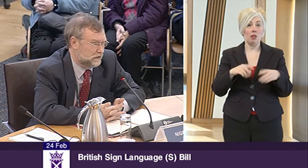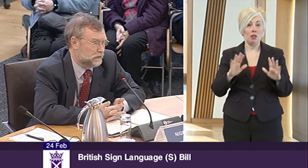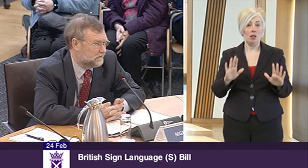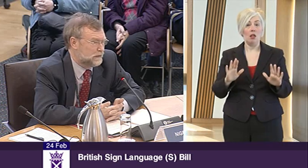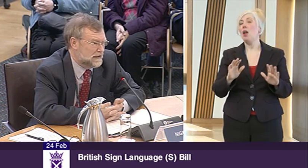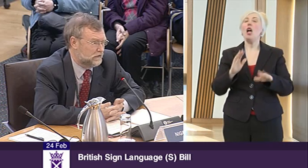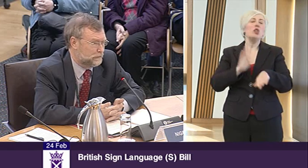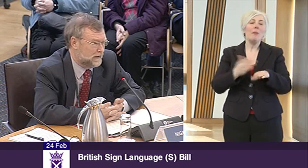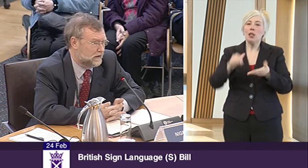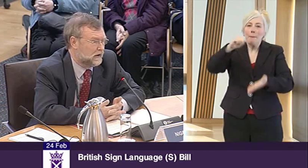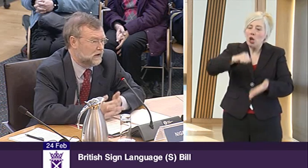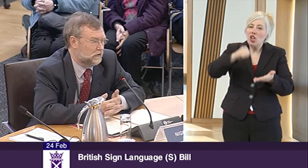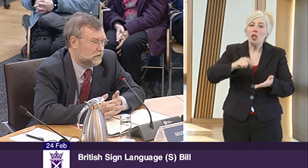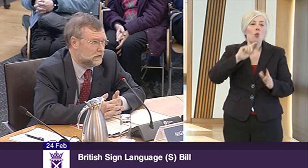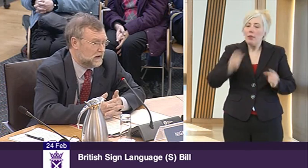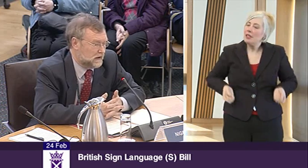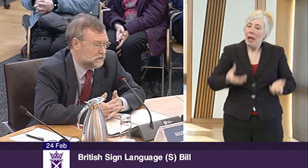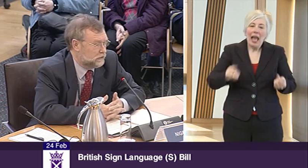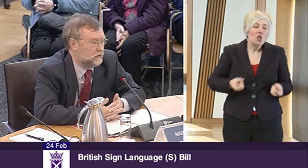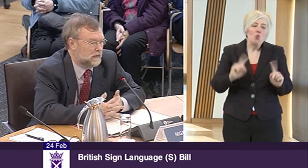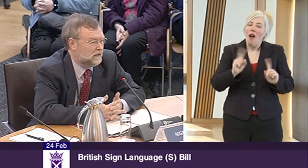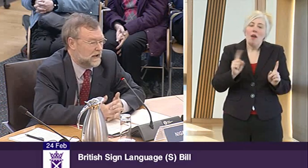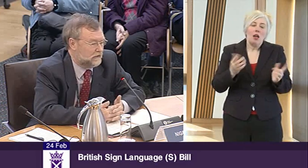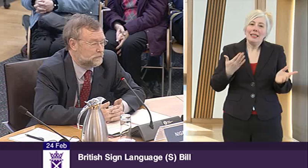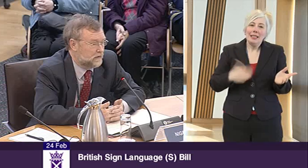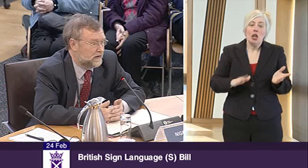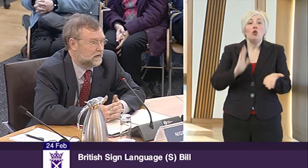That does not come from the cash-limited budget. We spend whatever we need to spend to ensure